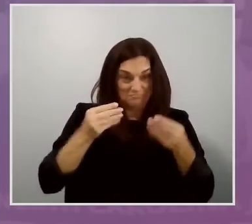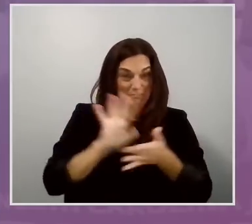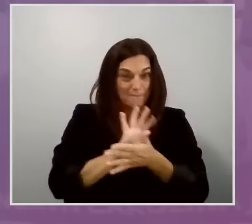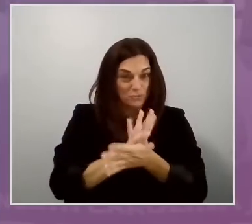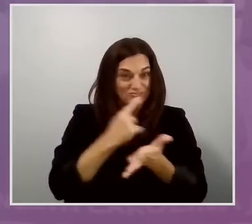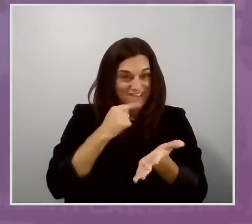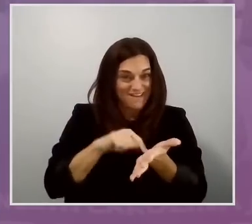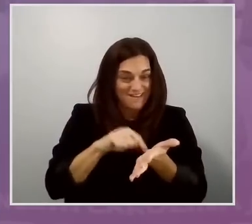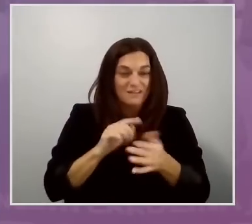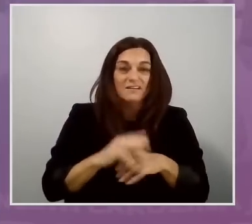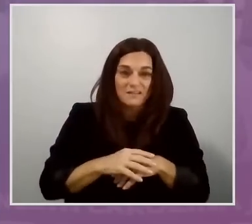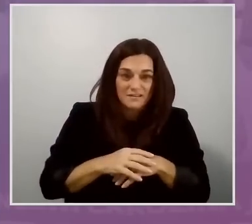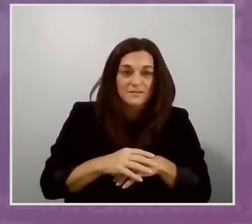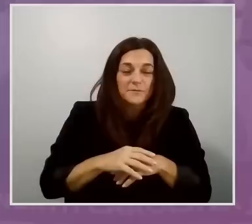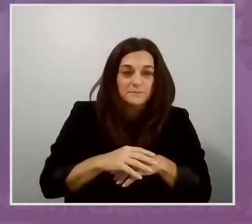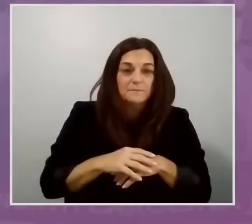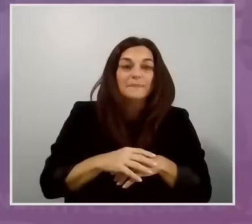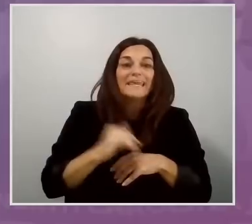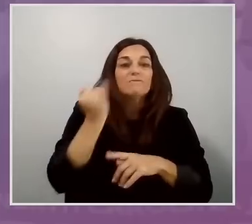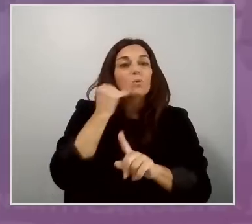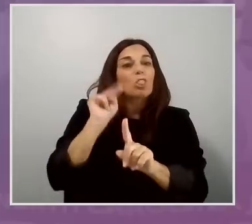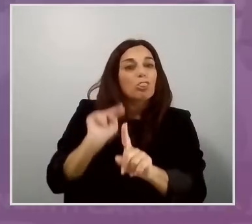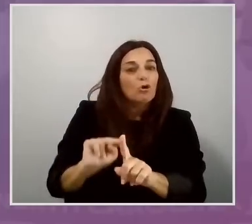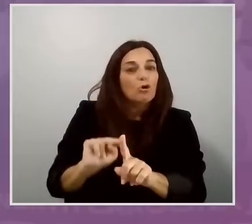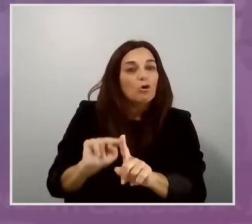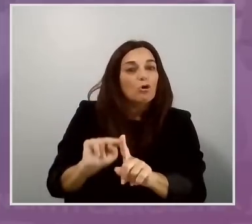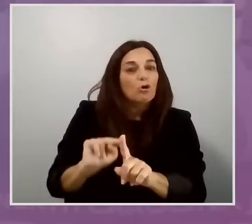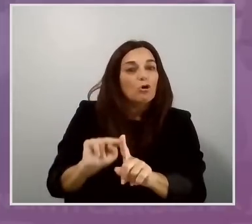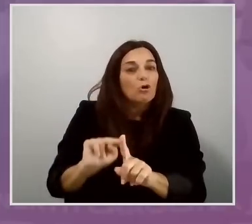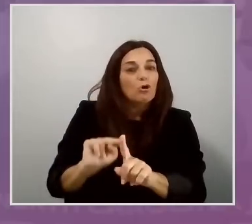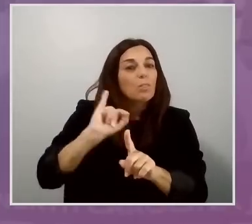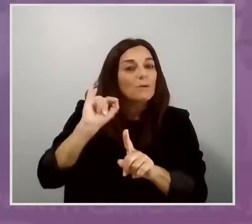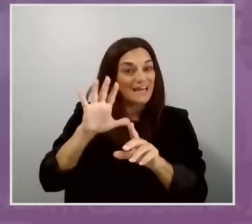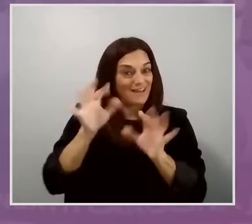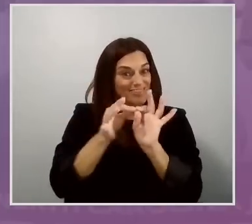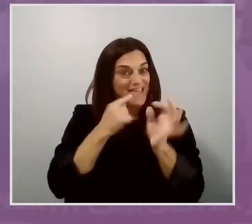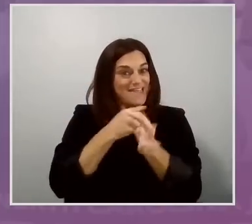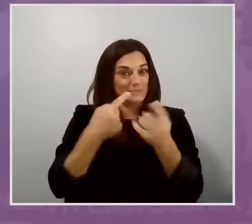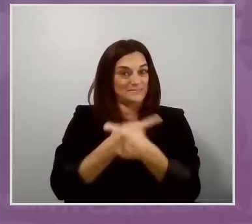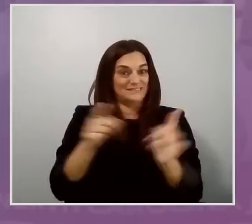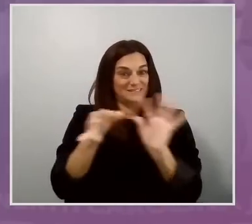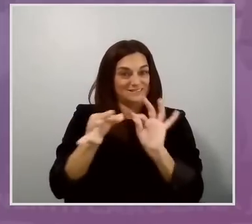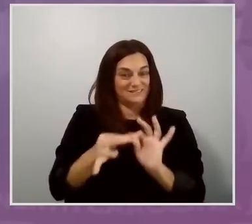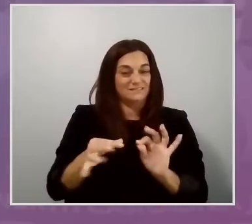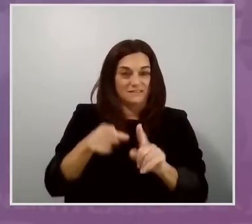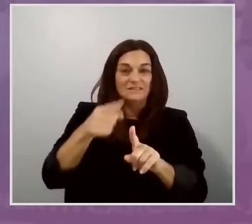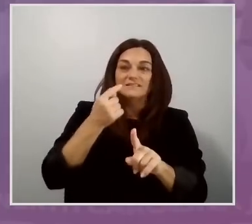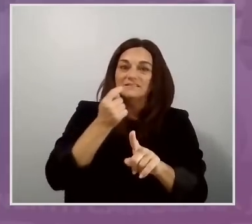OF THE REPORTING. AND WHEN YOU LOOK AT THE